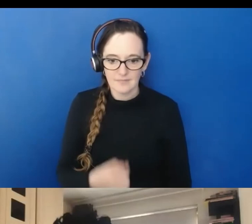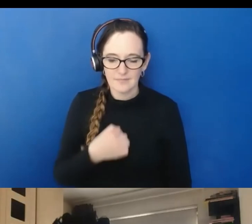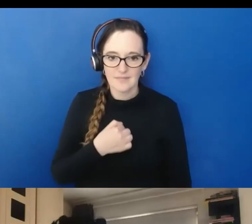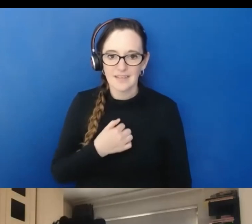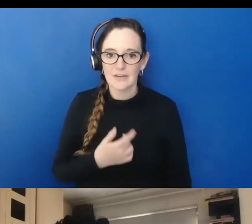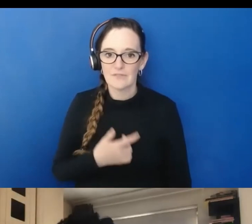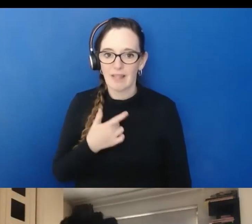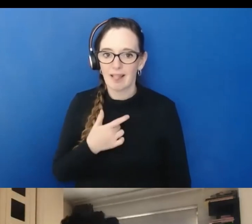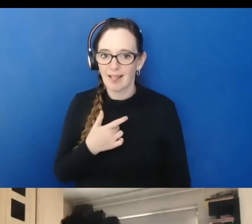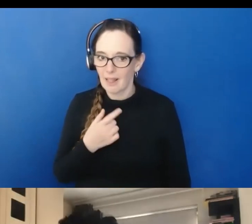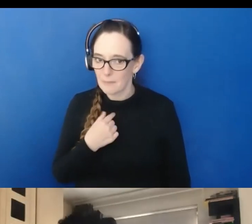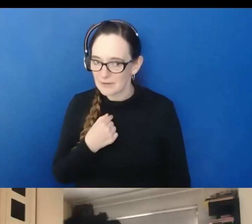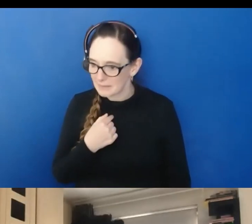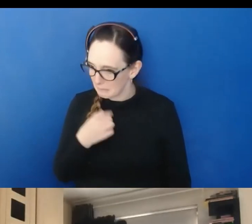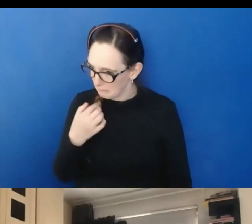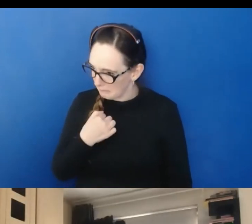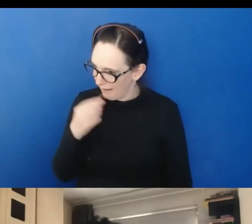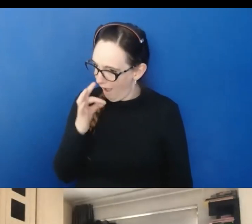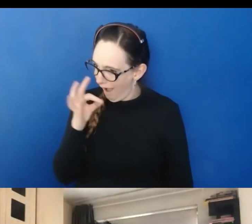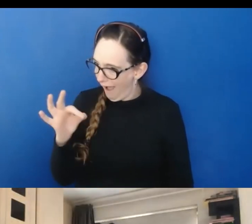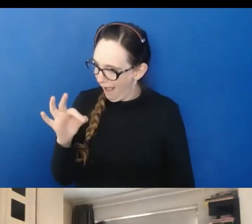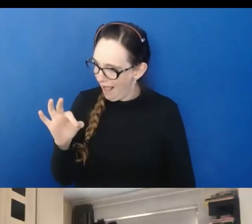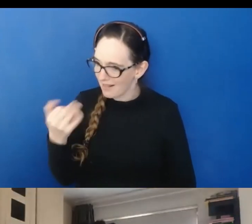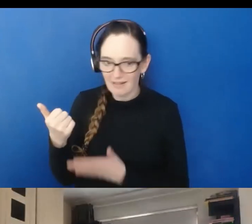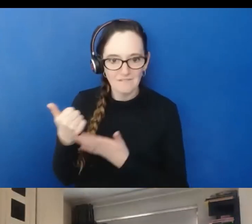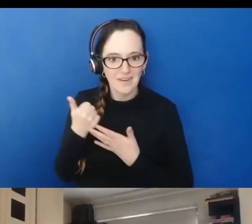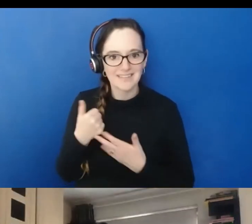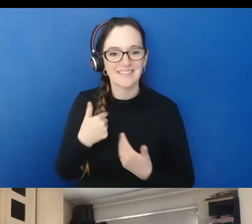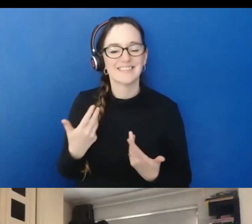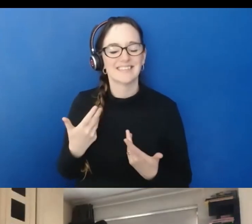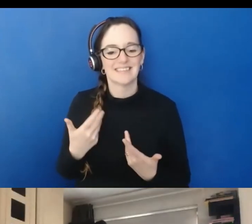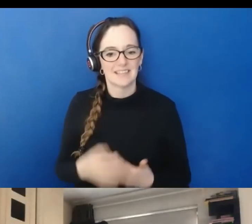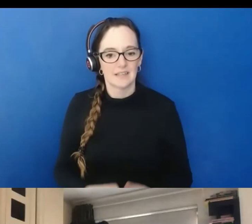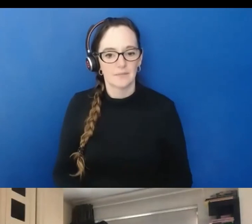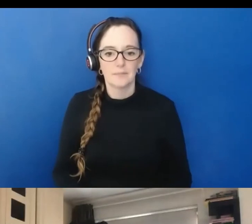coming to ask you for advice. Okay, I just want to thank both of you on